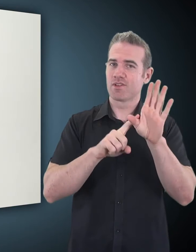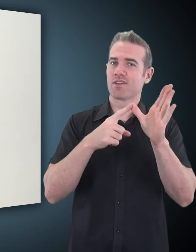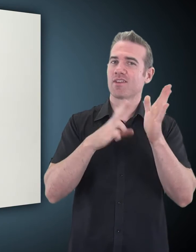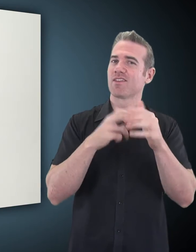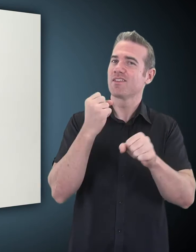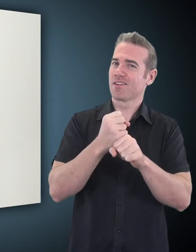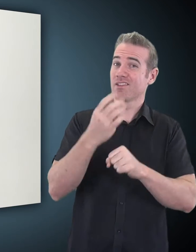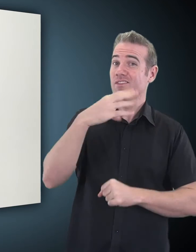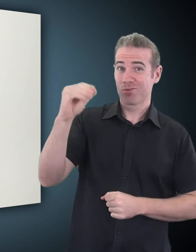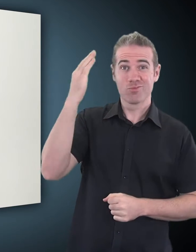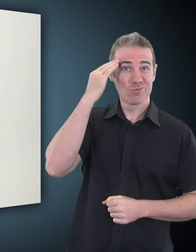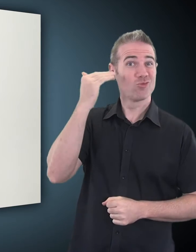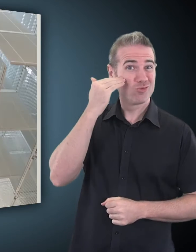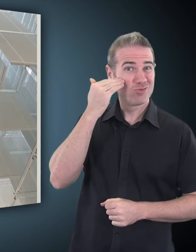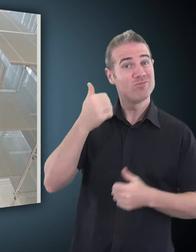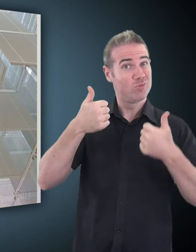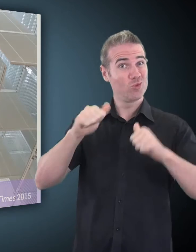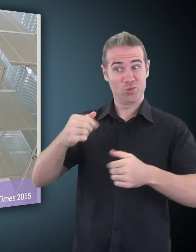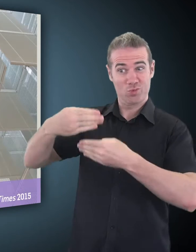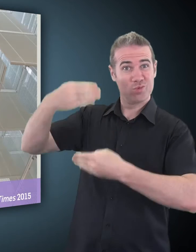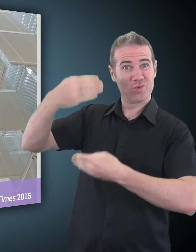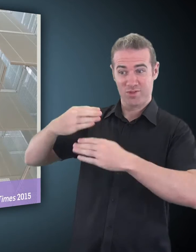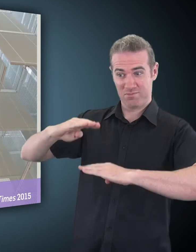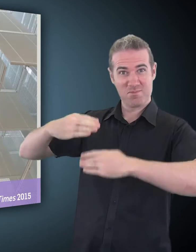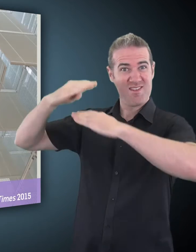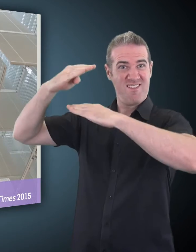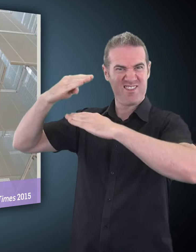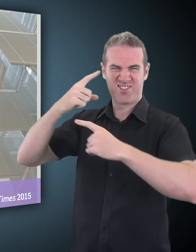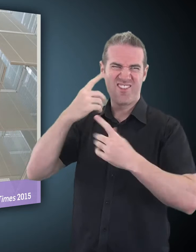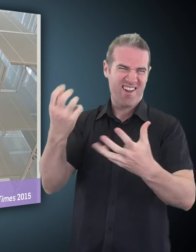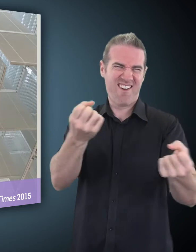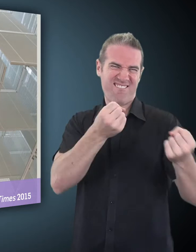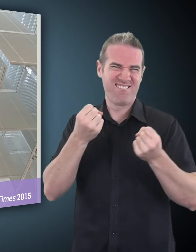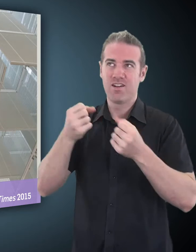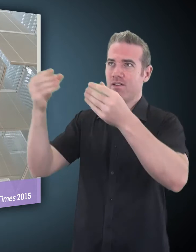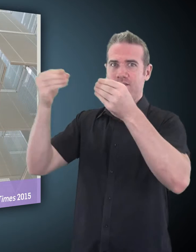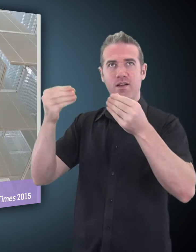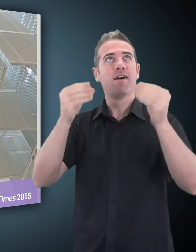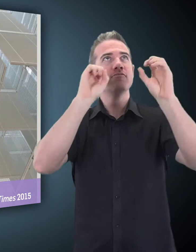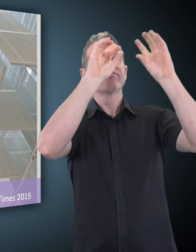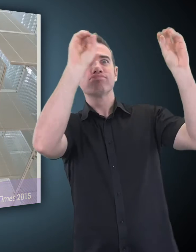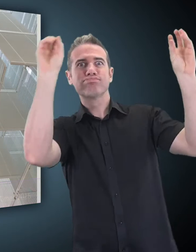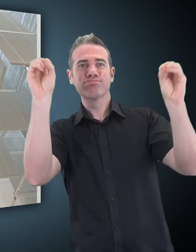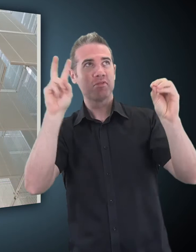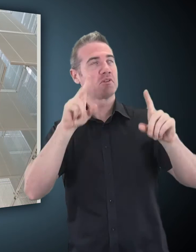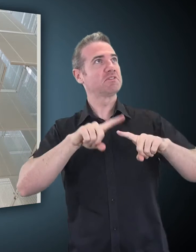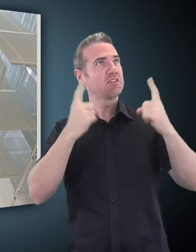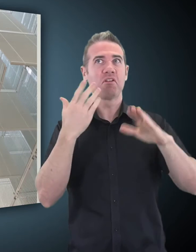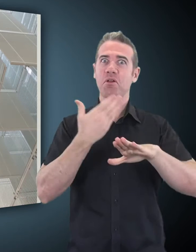objects that you see in homes all around the world - but she removes these and arranges them in a particular way to create a new context